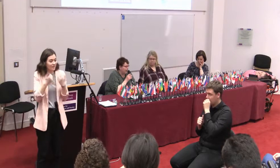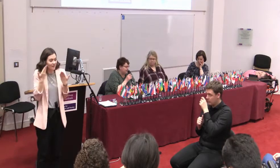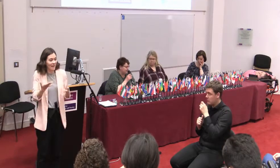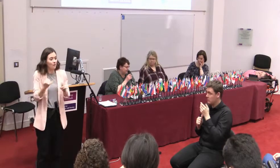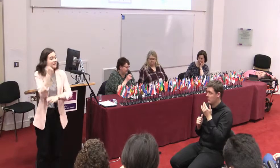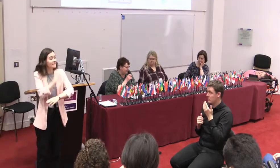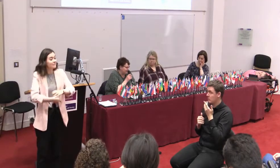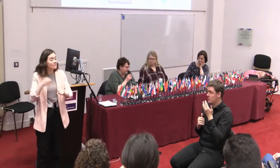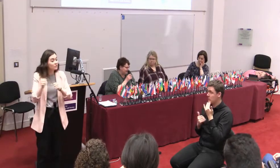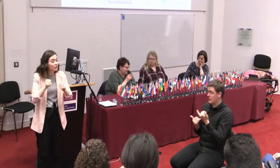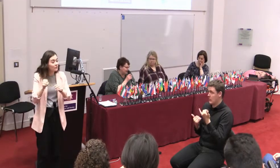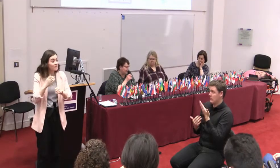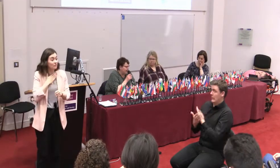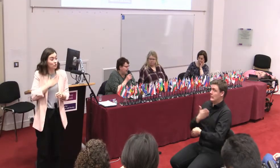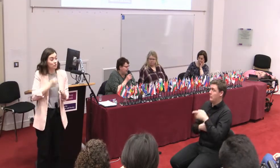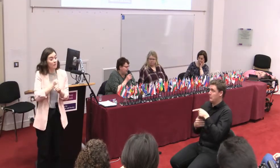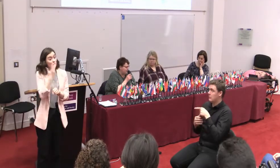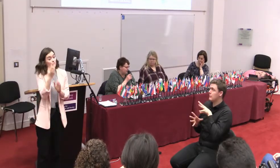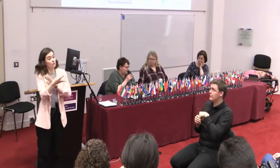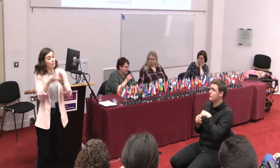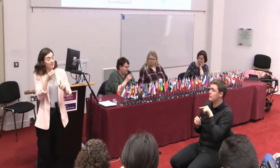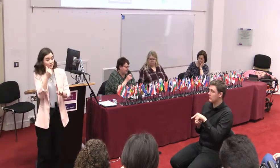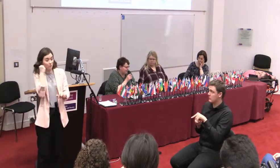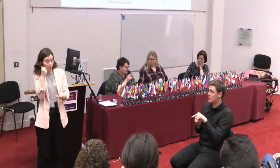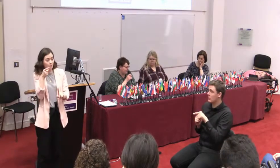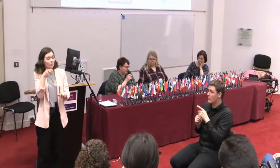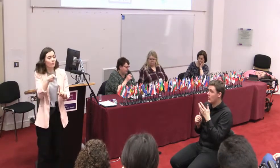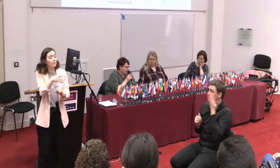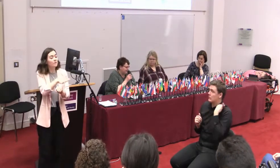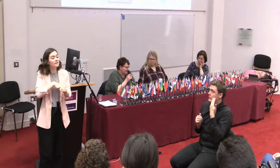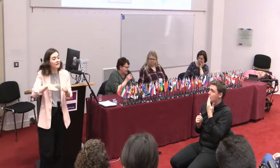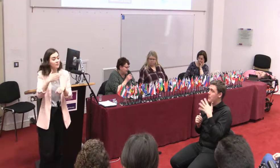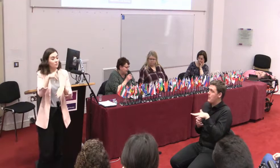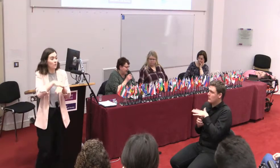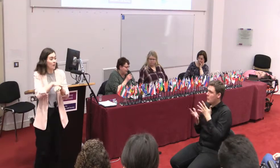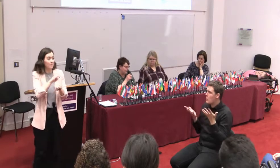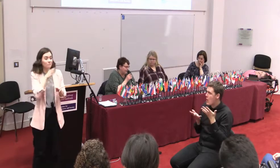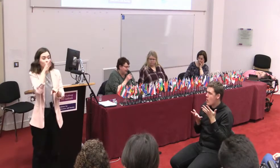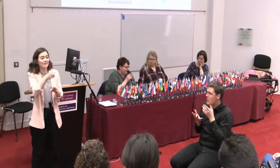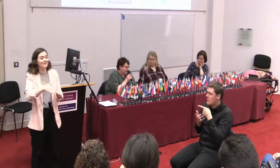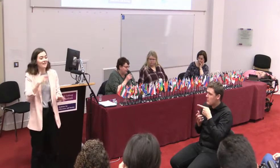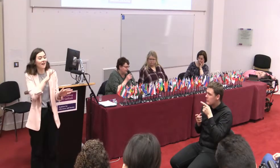actually only three weeks ago, the place where people went to live after the Magdalen laundries